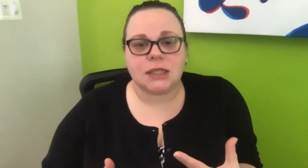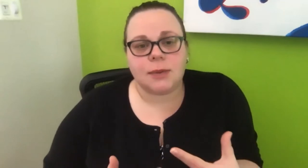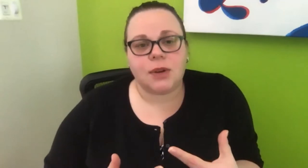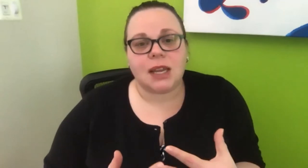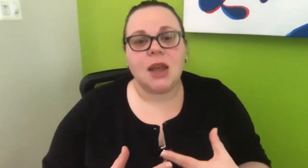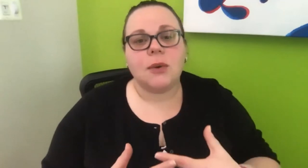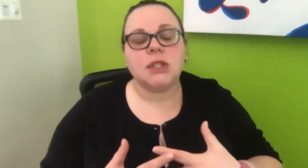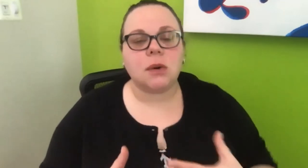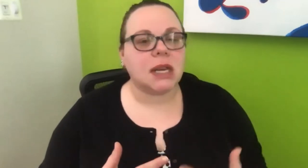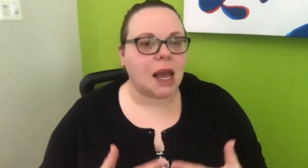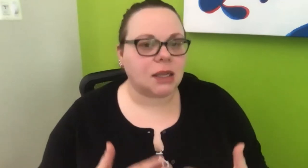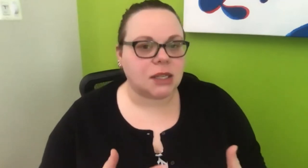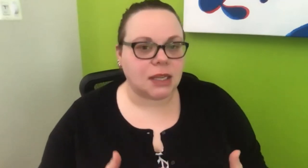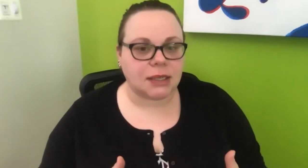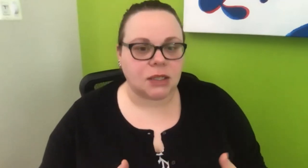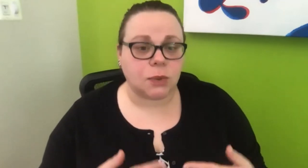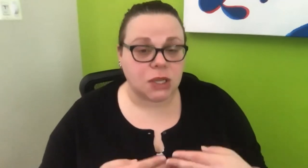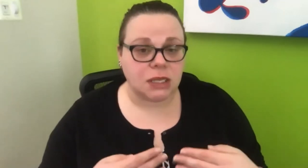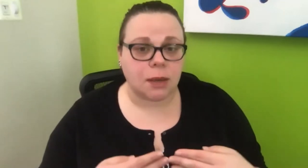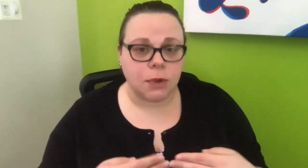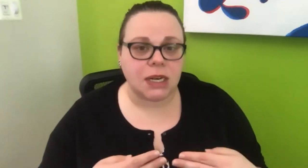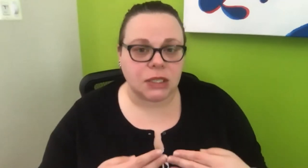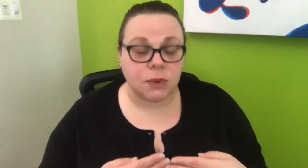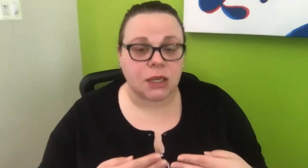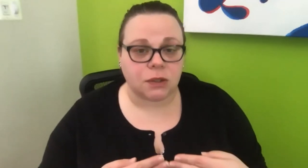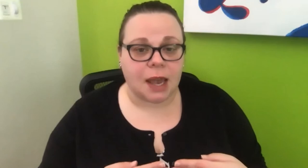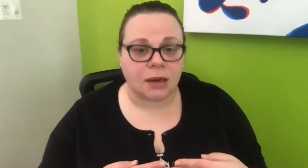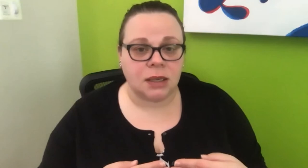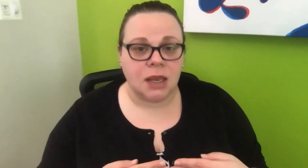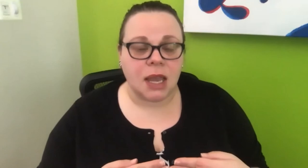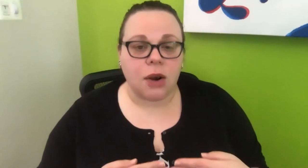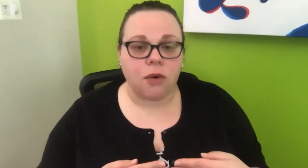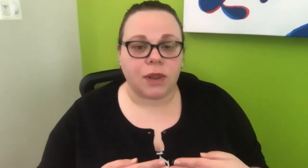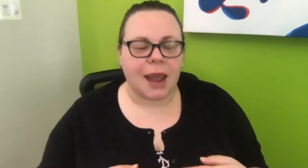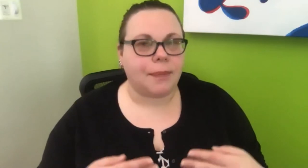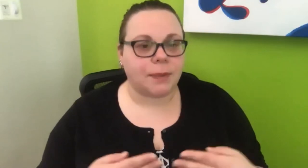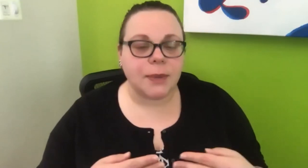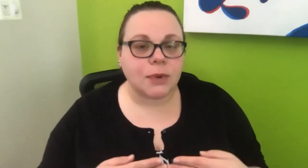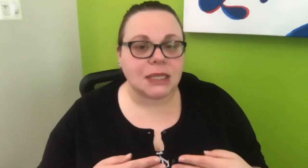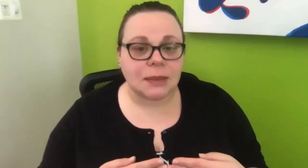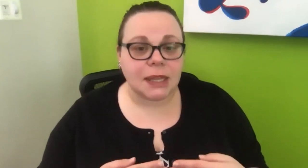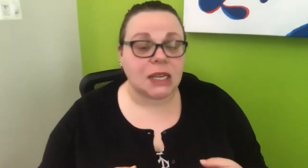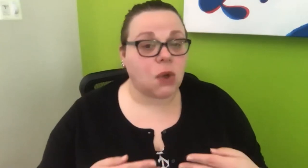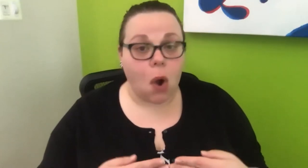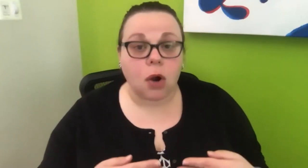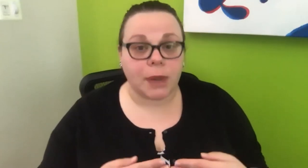We don’t acknowledge the extent to which these communities do intersect and overlap, that people with disabilities are Black and brown voters.